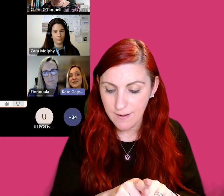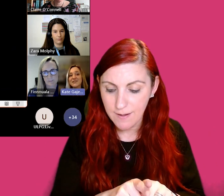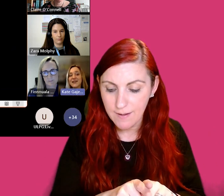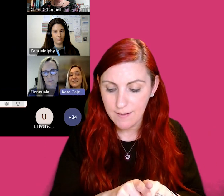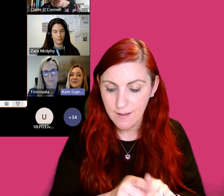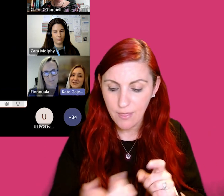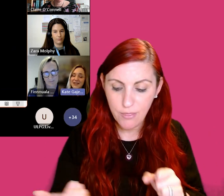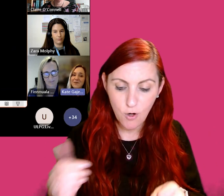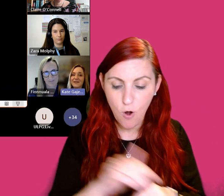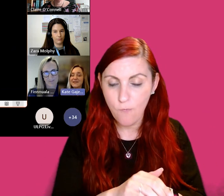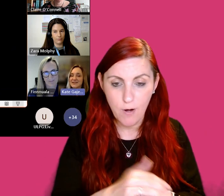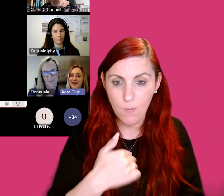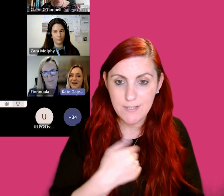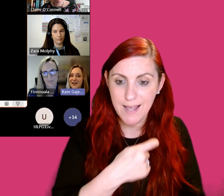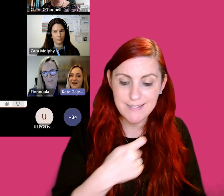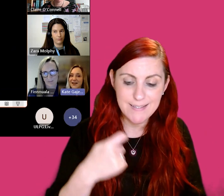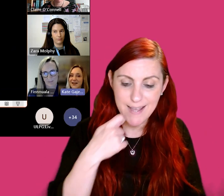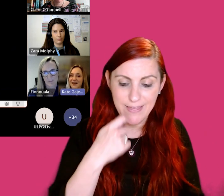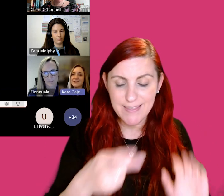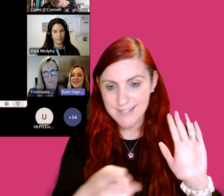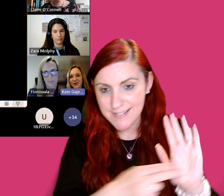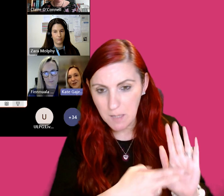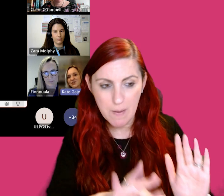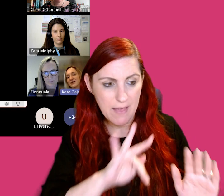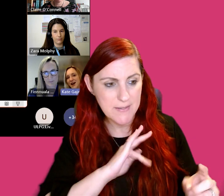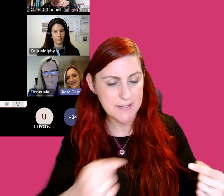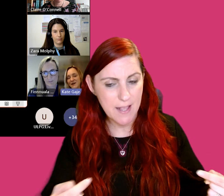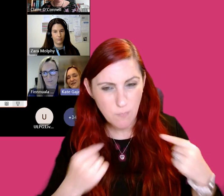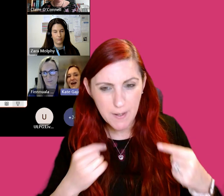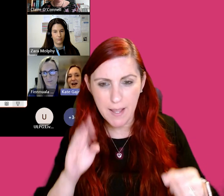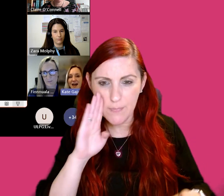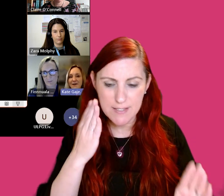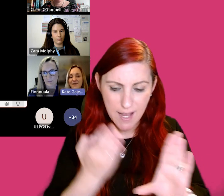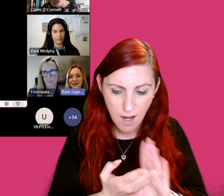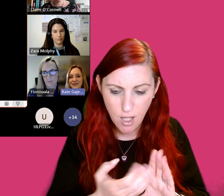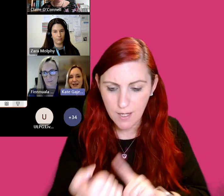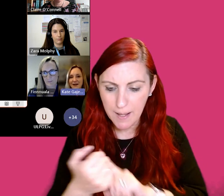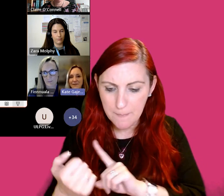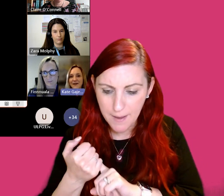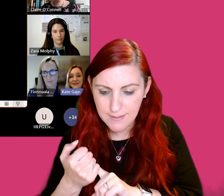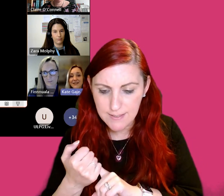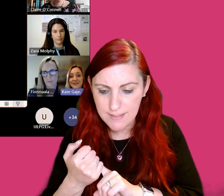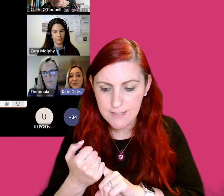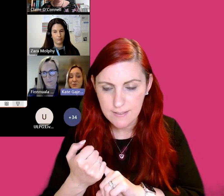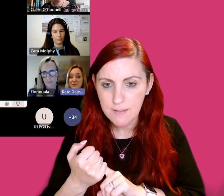I just said so stigma the self-blame all these psychological aspects uh that uh that that that